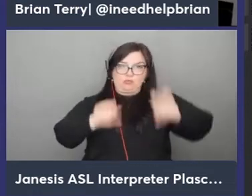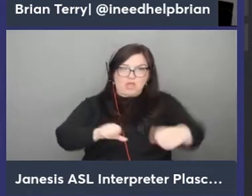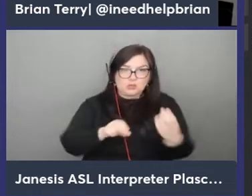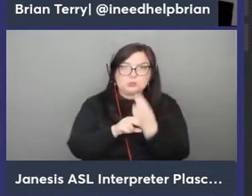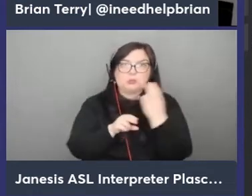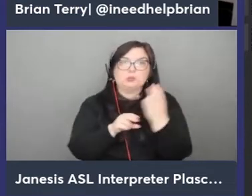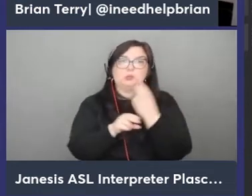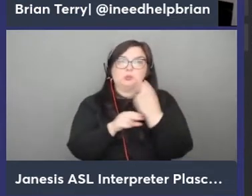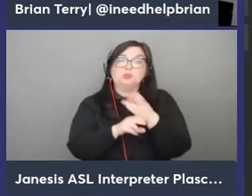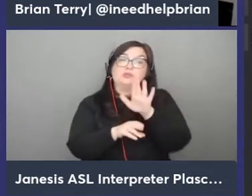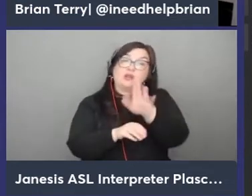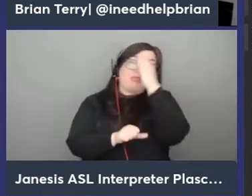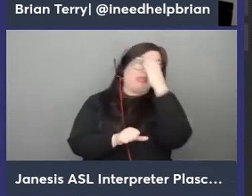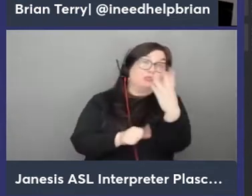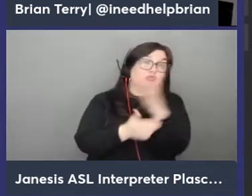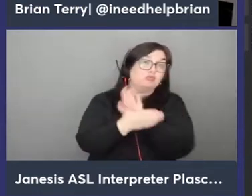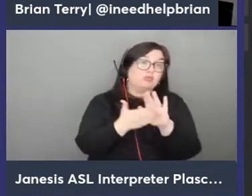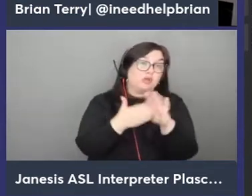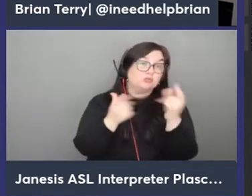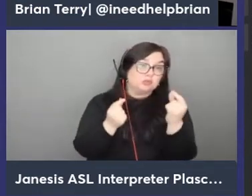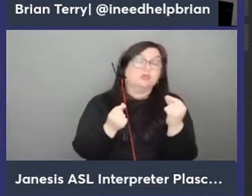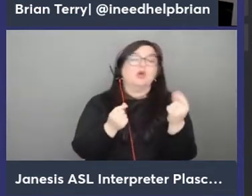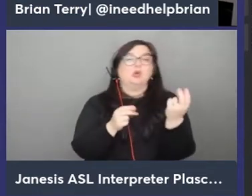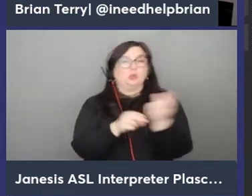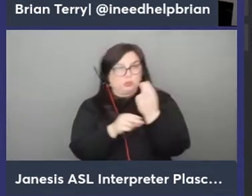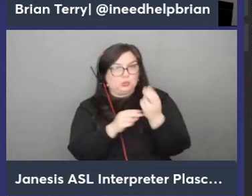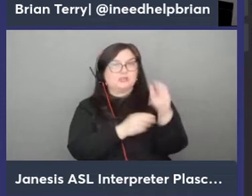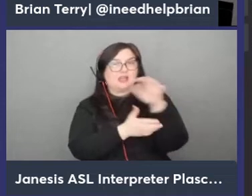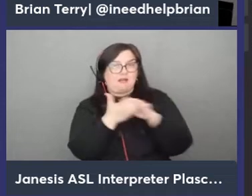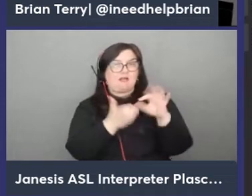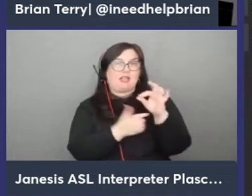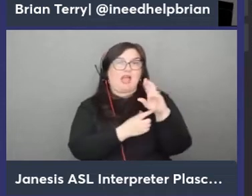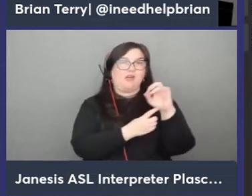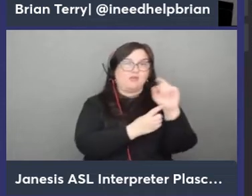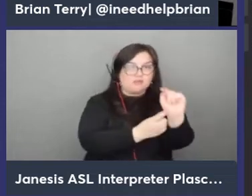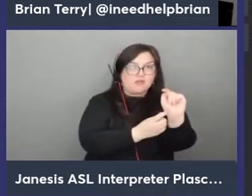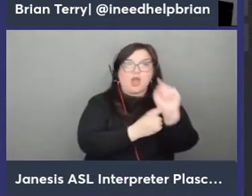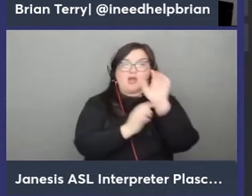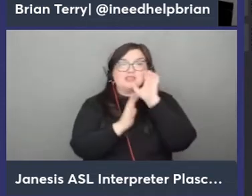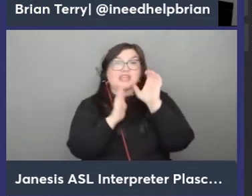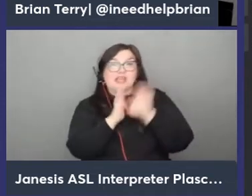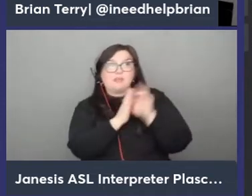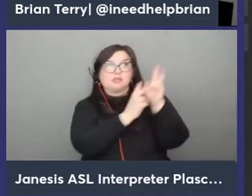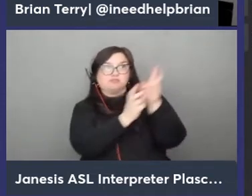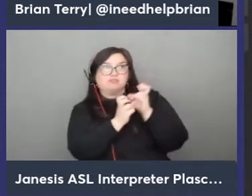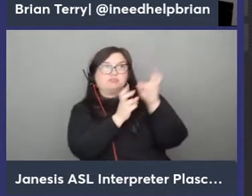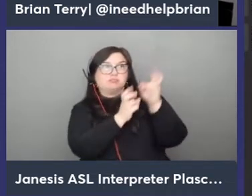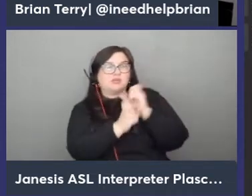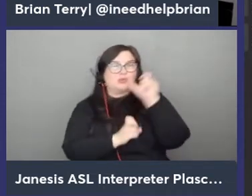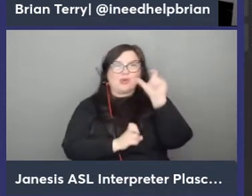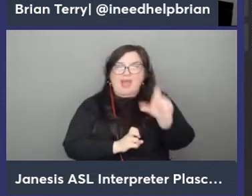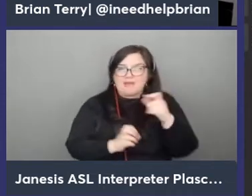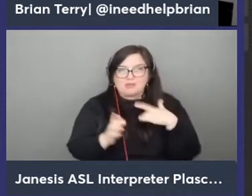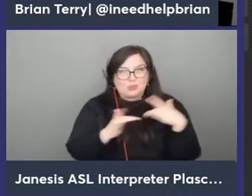One of the nice things about this is also is using CloudFront and everything. So these images are getting, so from CloudFront so you don't have to worry about latency